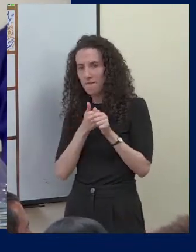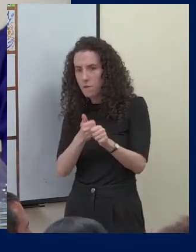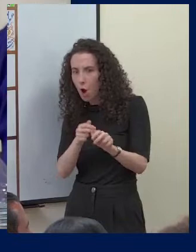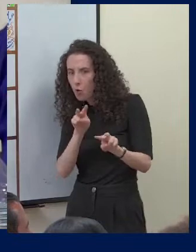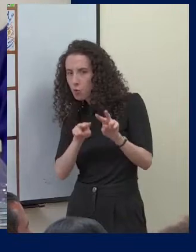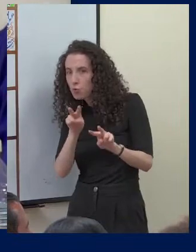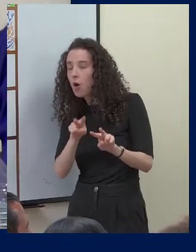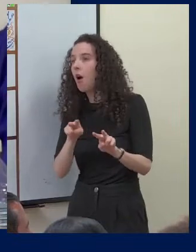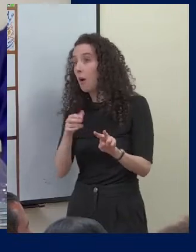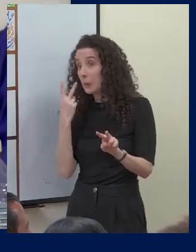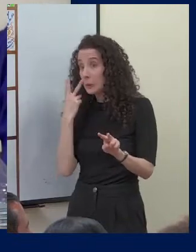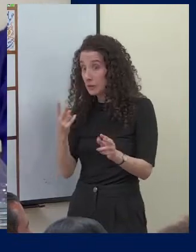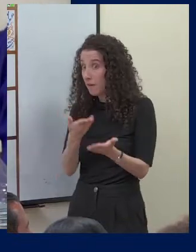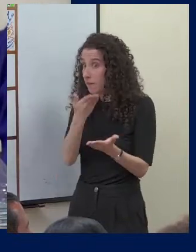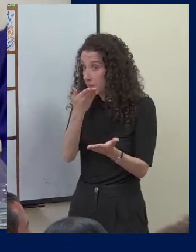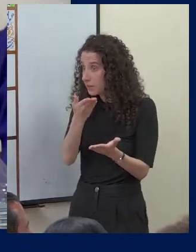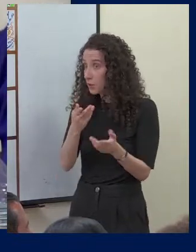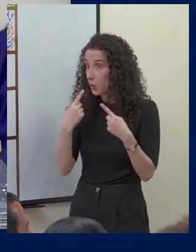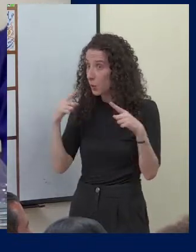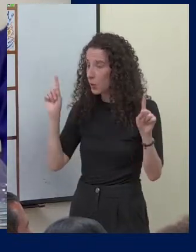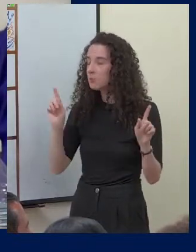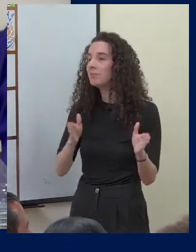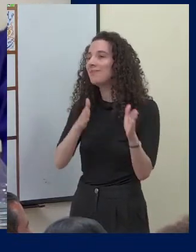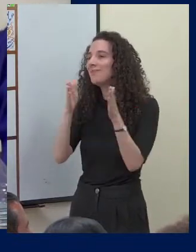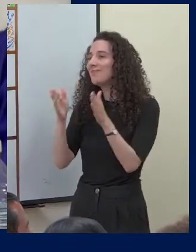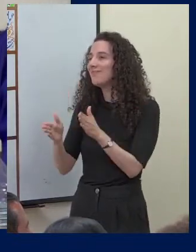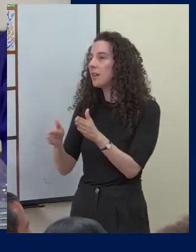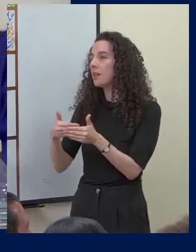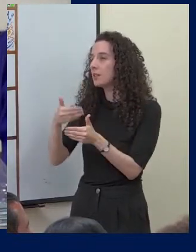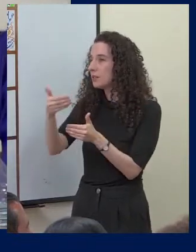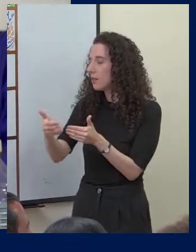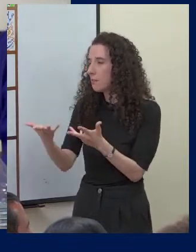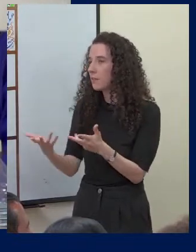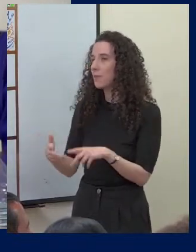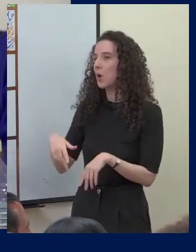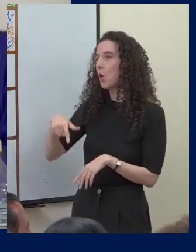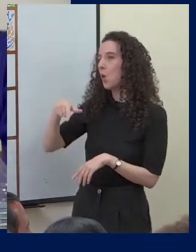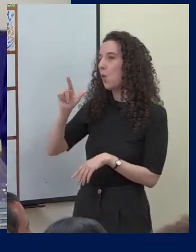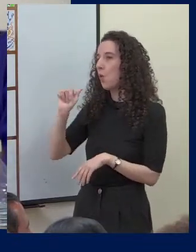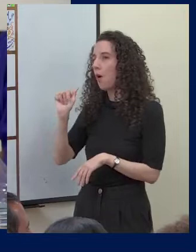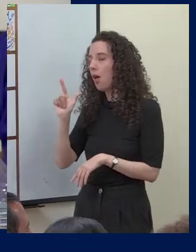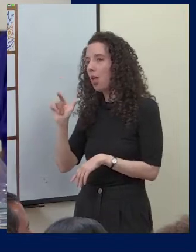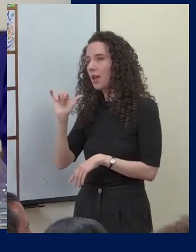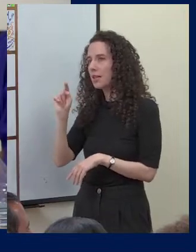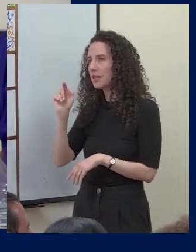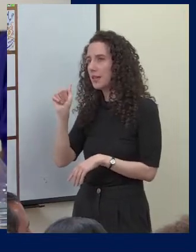Then there was a second step which involved qualitative work focus groups, interviews